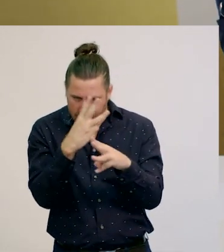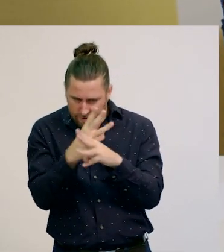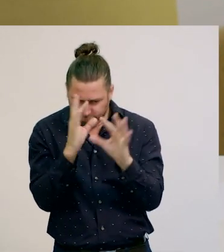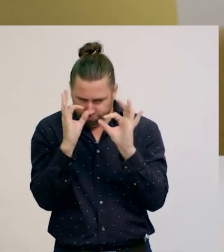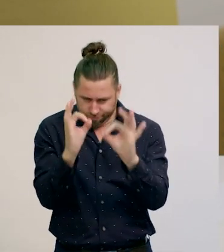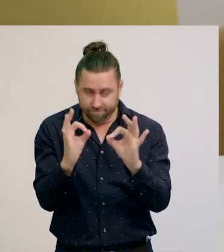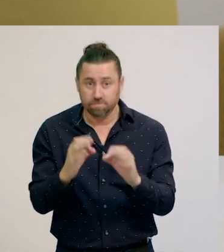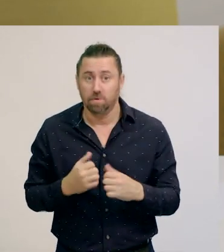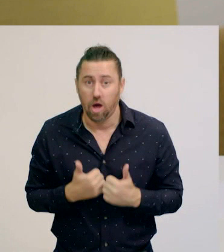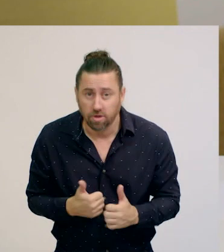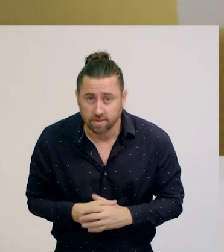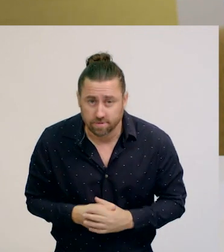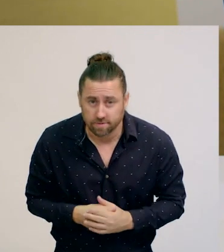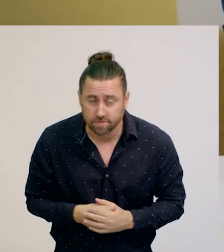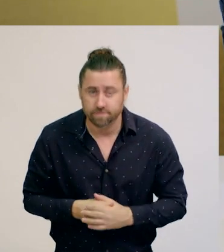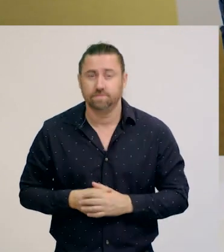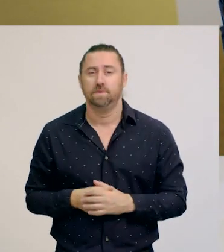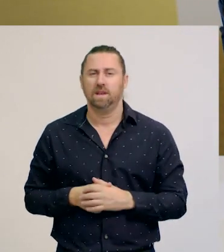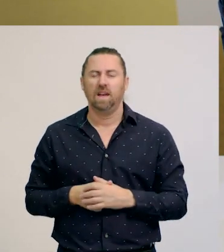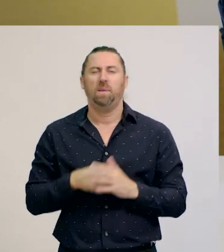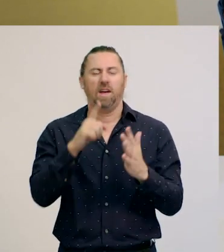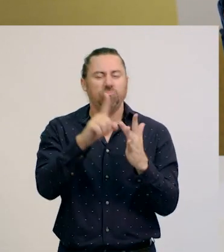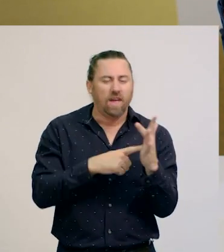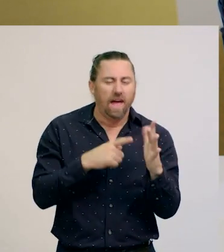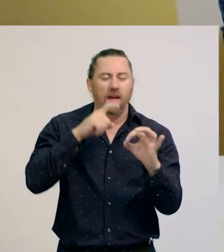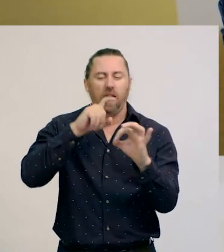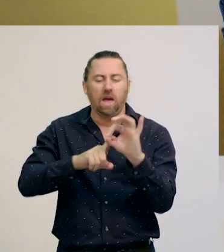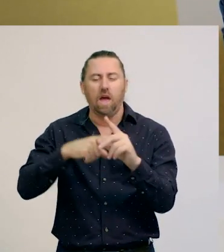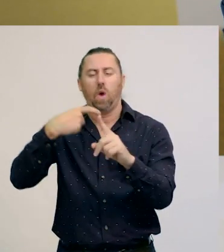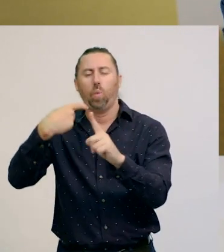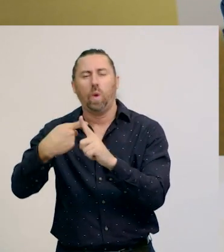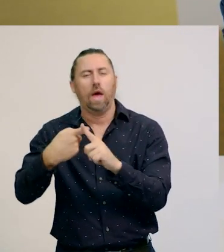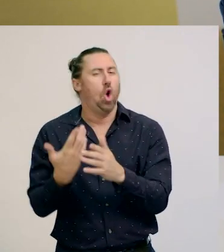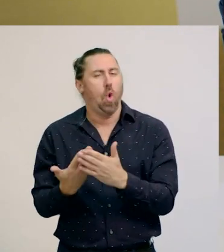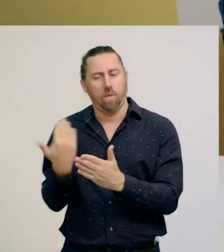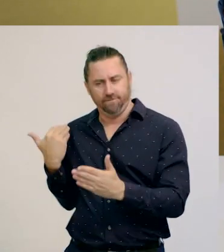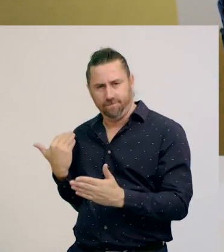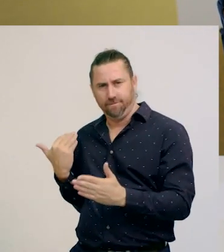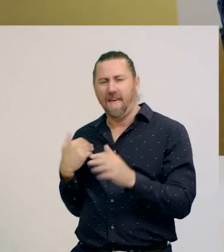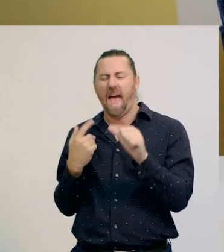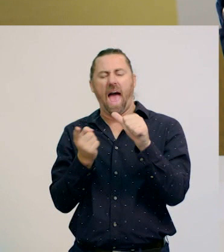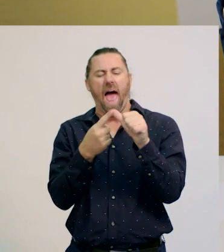We have removed all the picture cards from this pack but we've kept the aces to use as 1s.